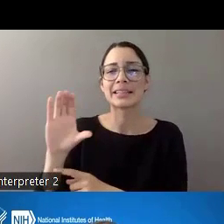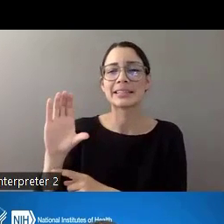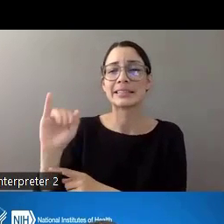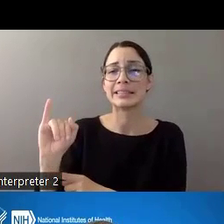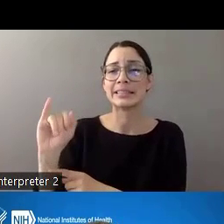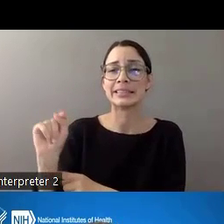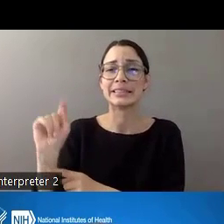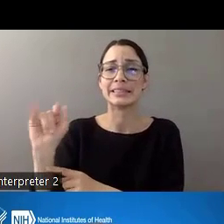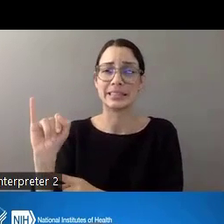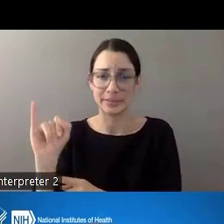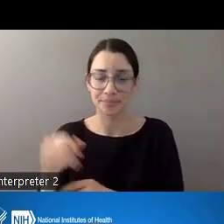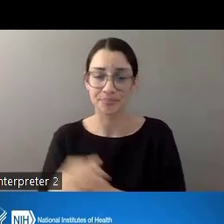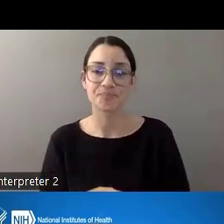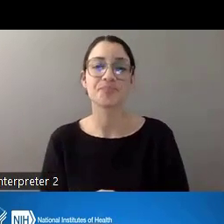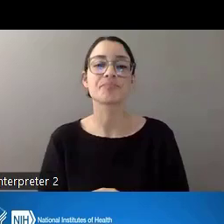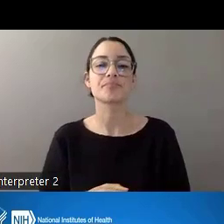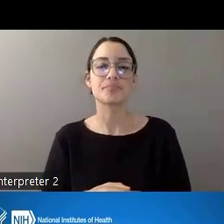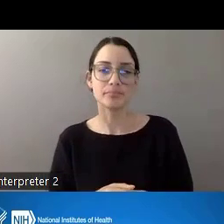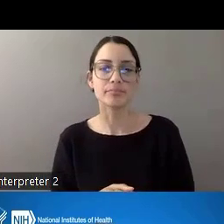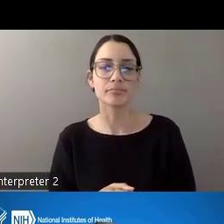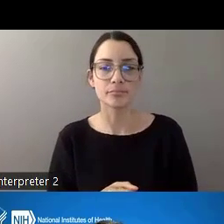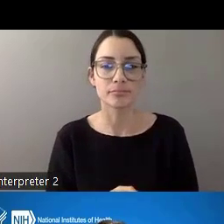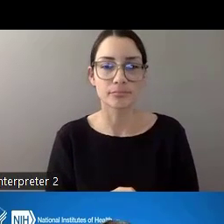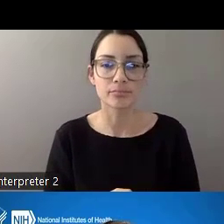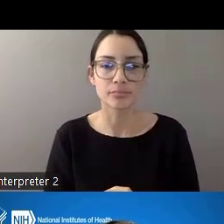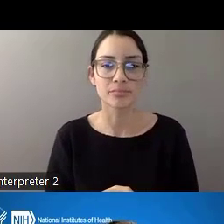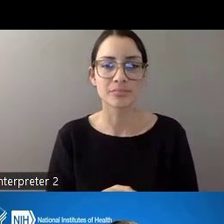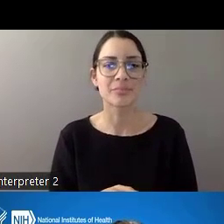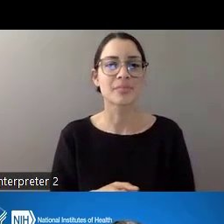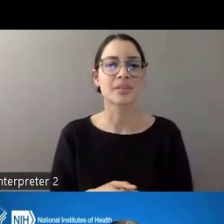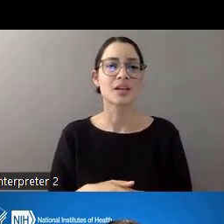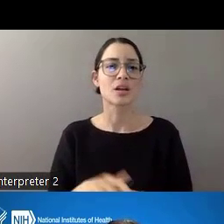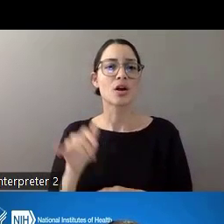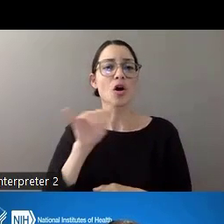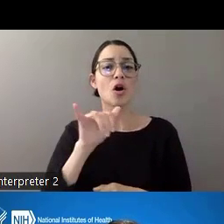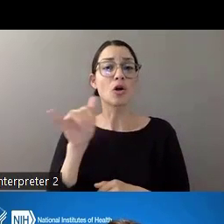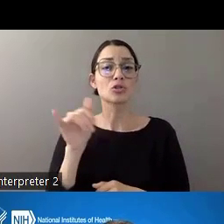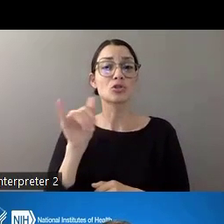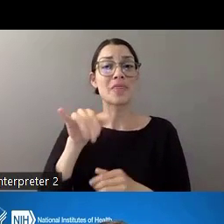whether it's for clinical trials or for non-clinical trials, but that includes experimental design,